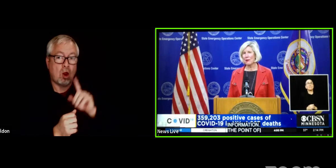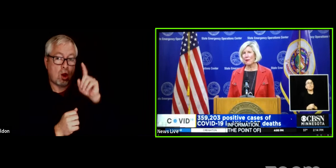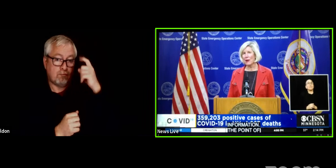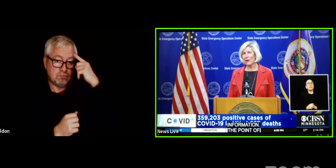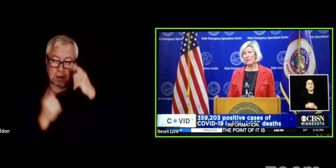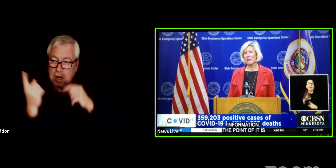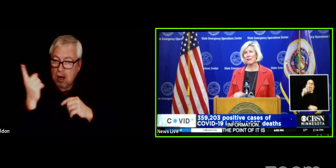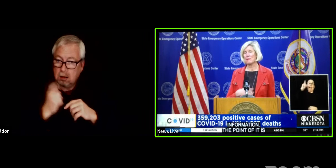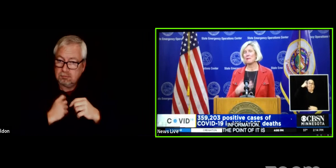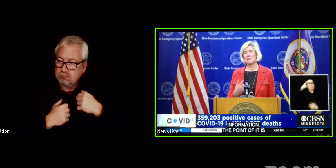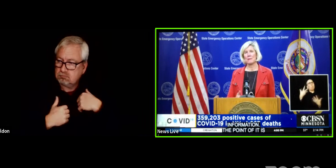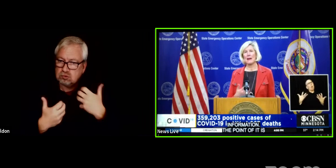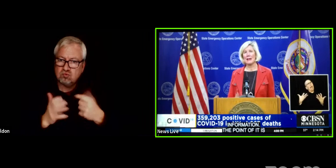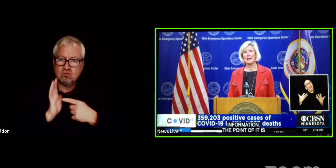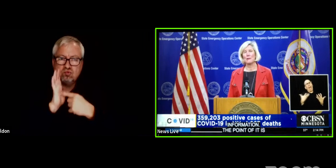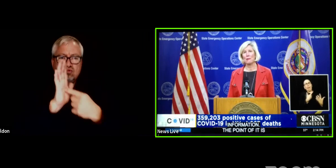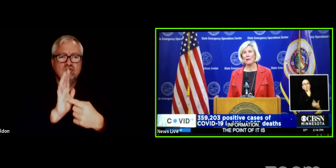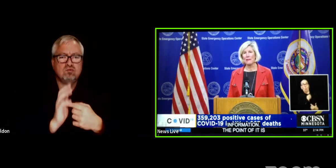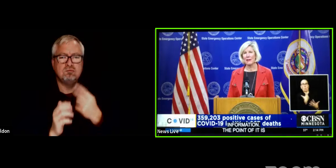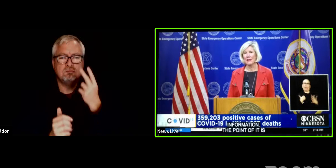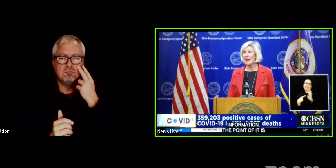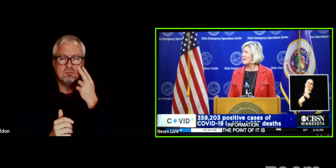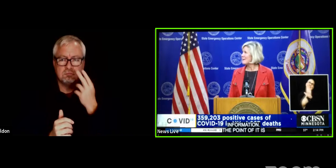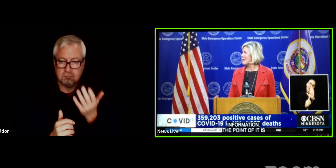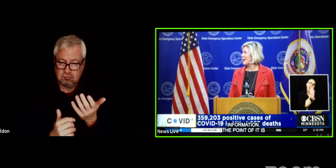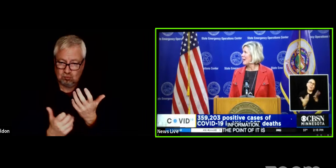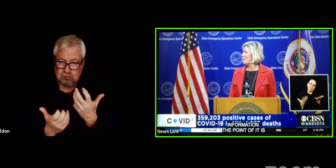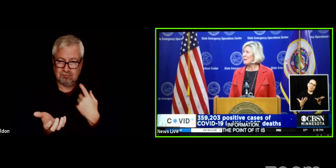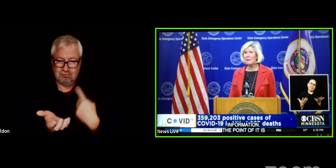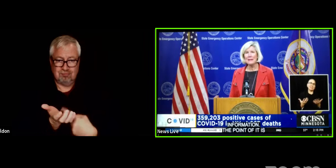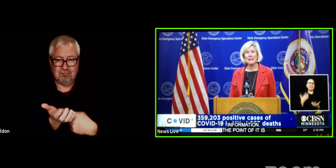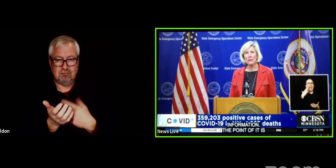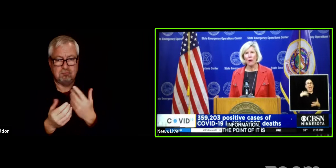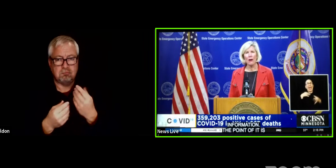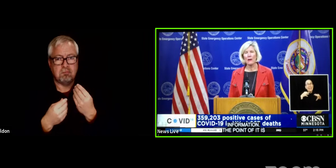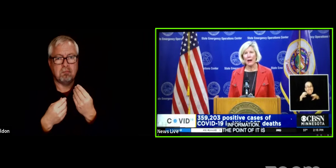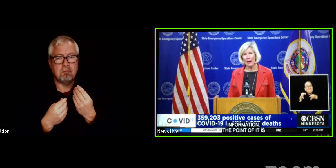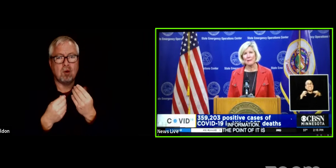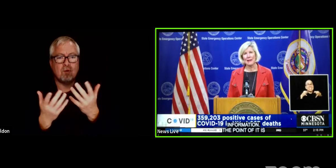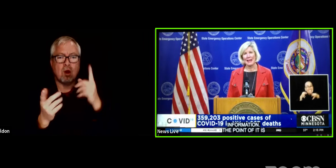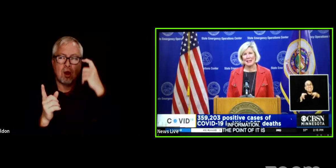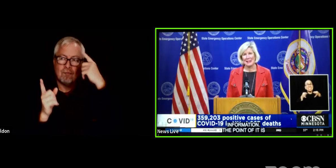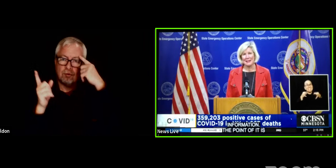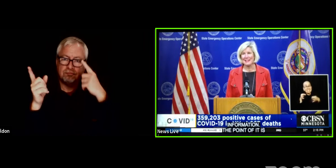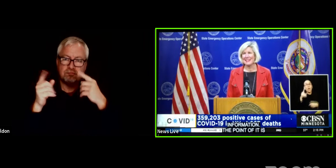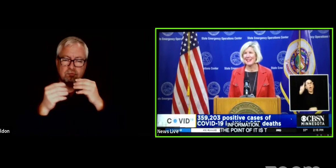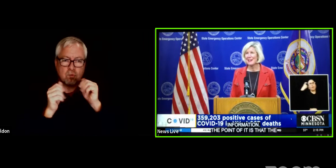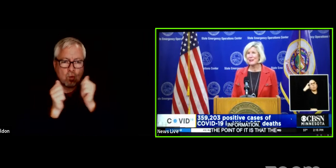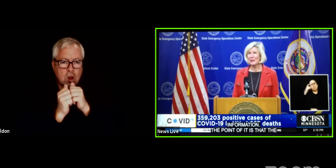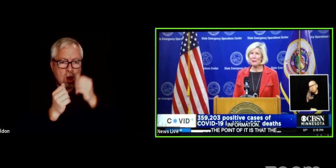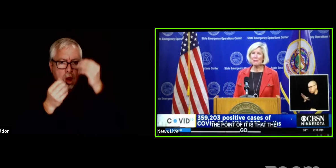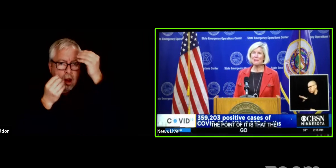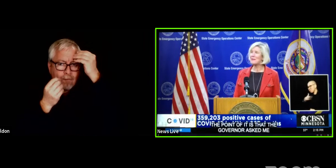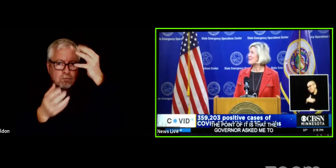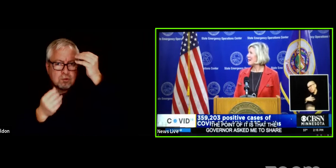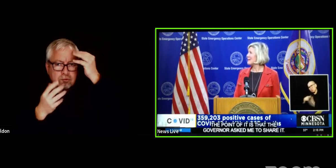GOING OVER THINGS AND WE'VE BEEN PROVIDING HIM WITH BRIEFINGS, HE SAID PEOPLE NEEDS TO KNOW HOW COMPLICATED THIS IS SO THE PURPOSE OF THIS SLIDE IS